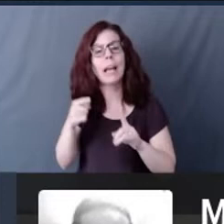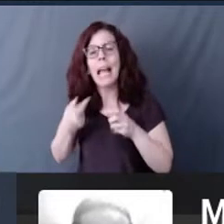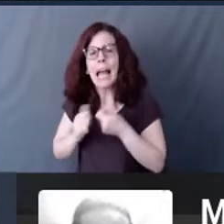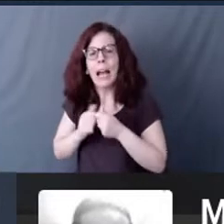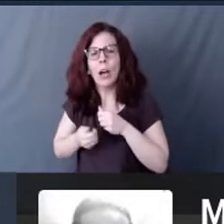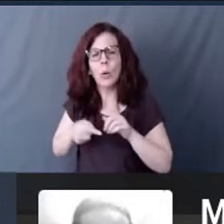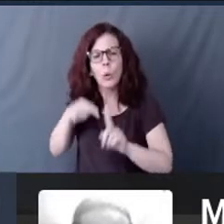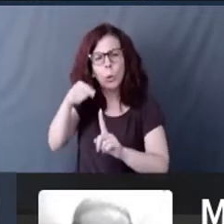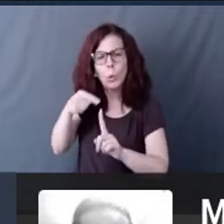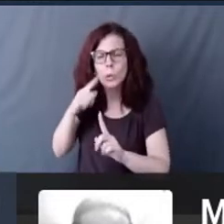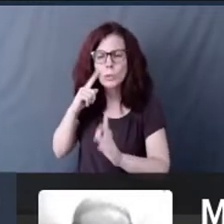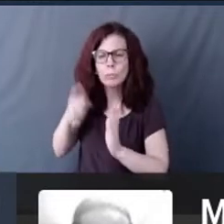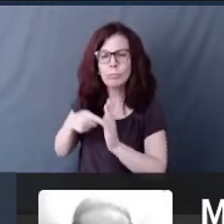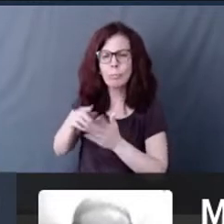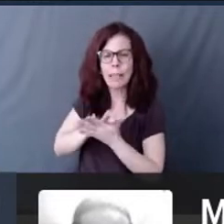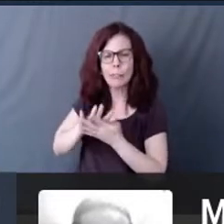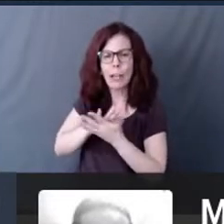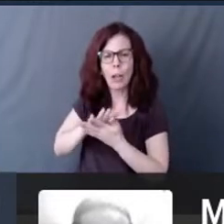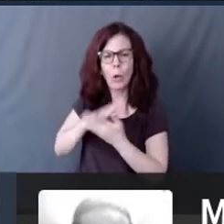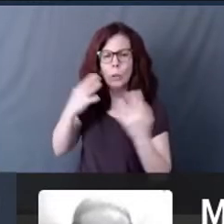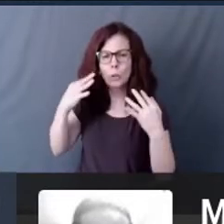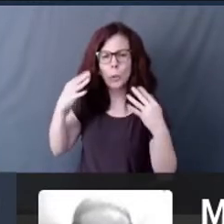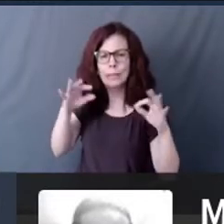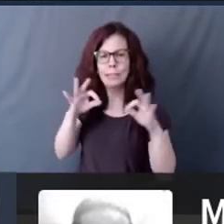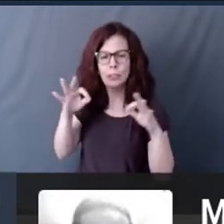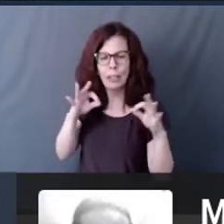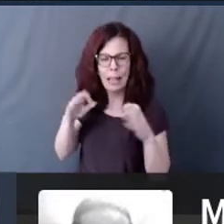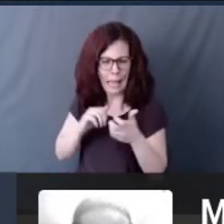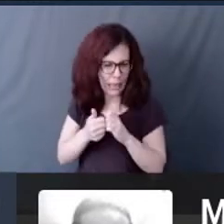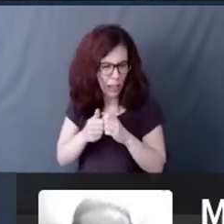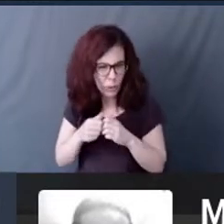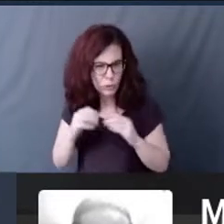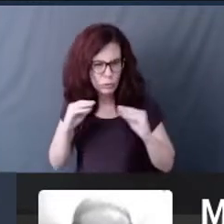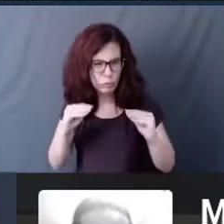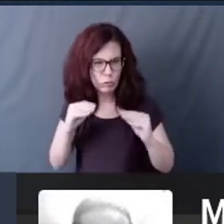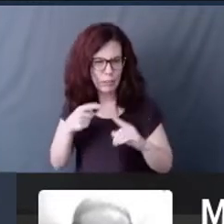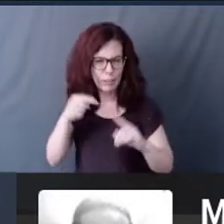"Just train your model accordingly to the background "or the expectations, and what do you use